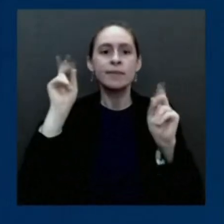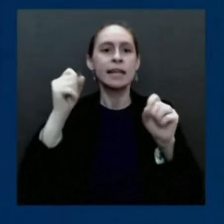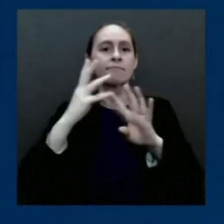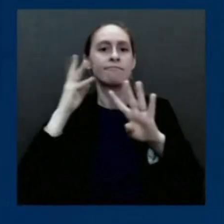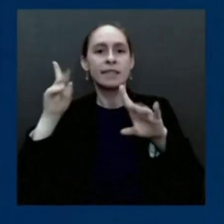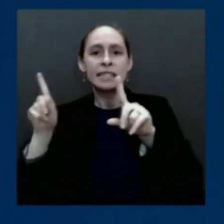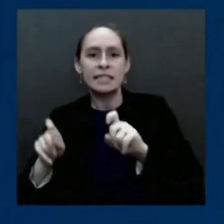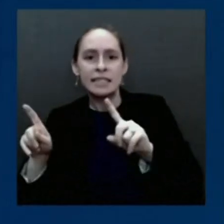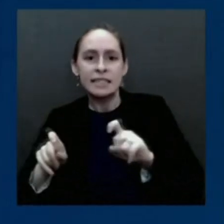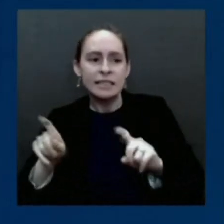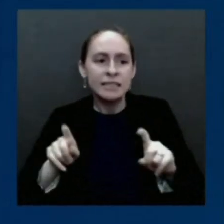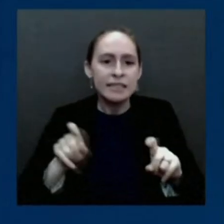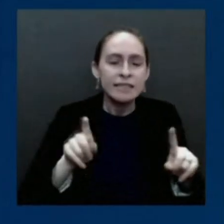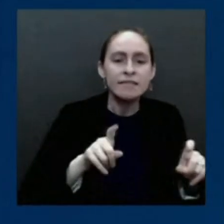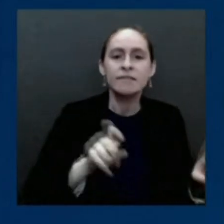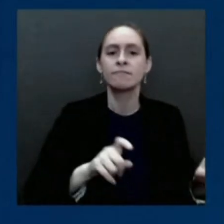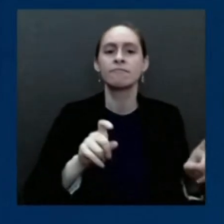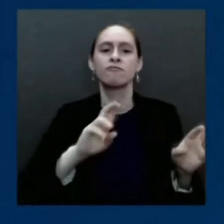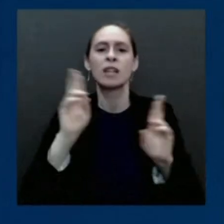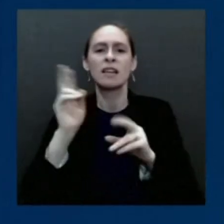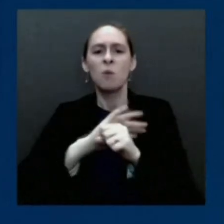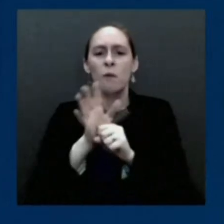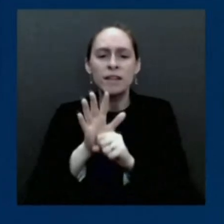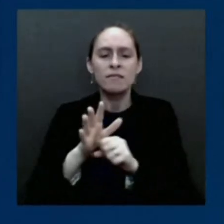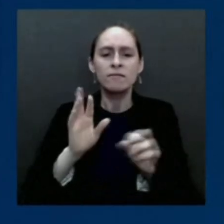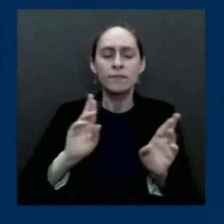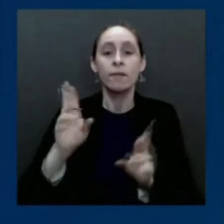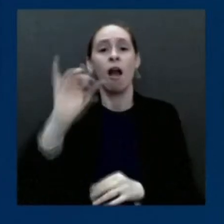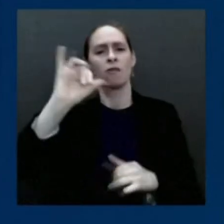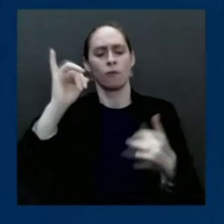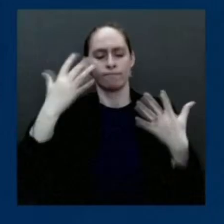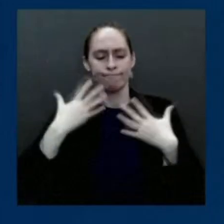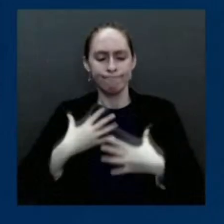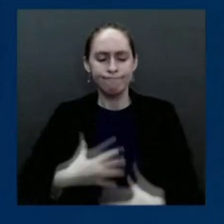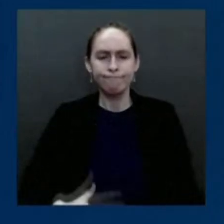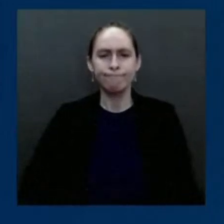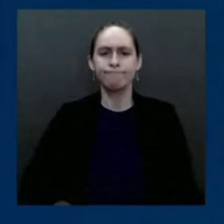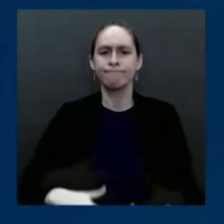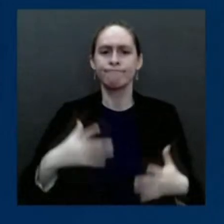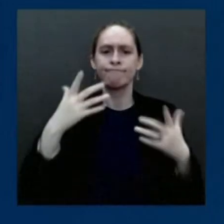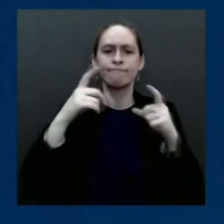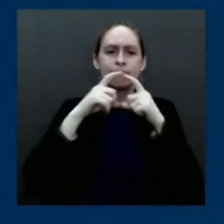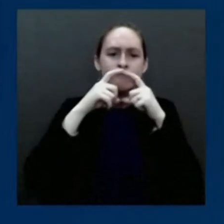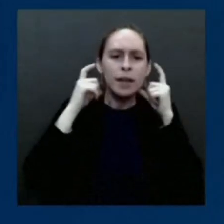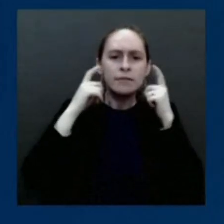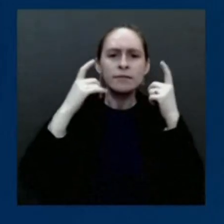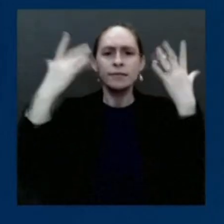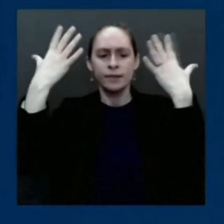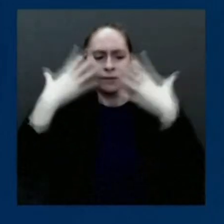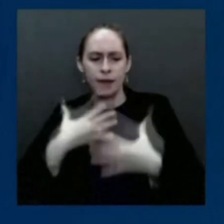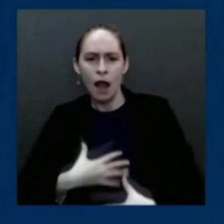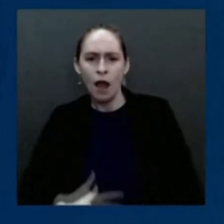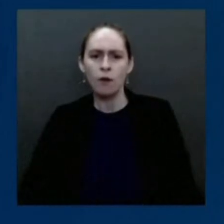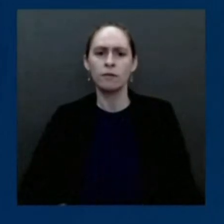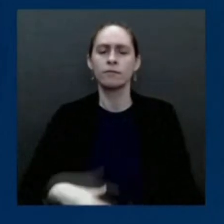OF ALL OF THIS A MILLION GLOVES